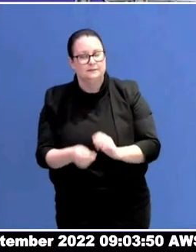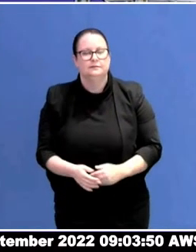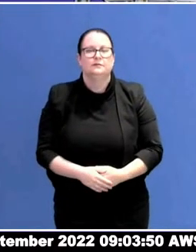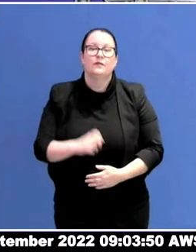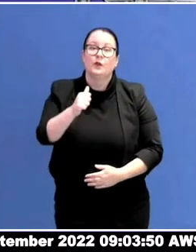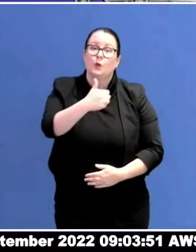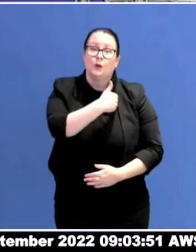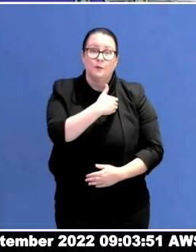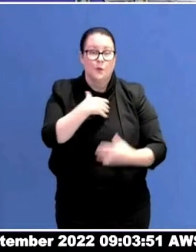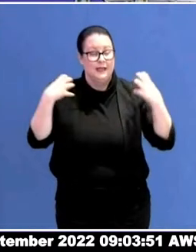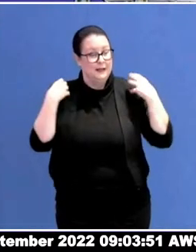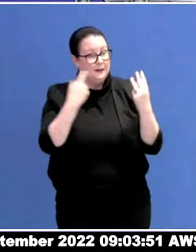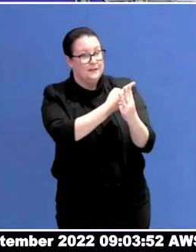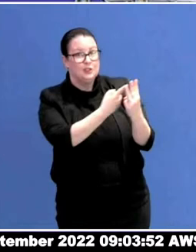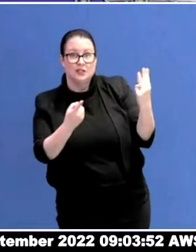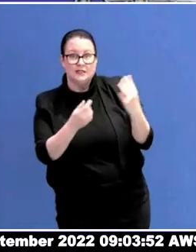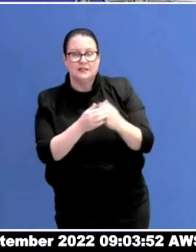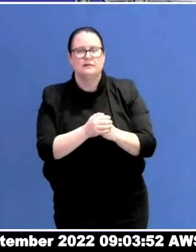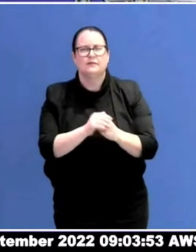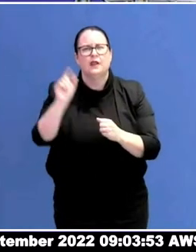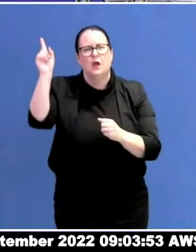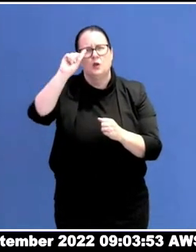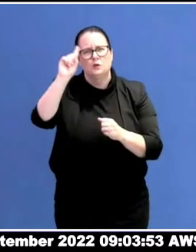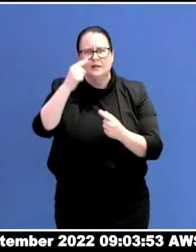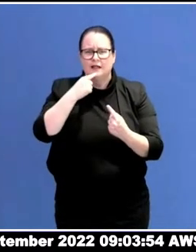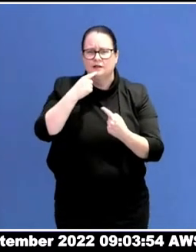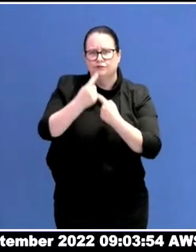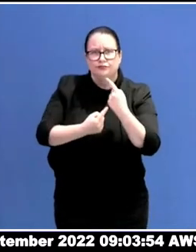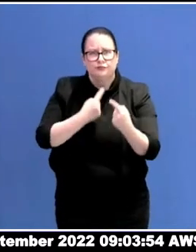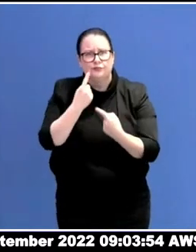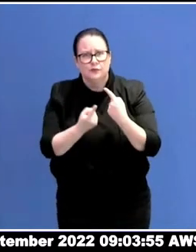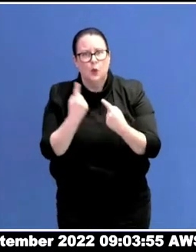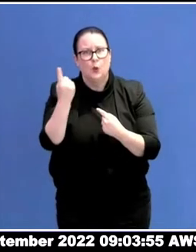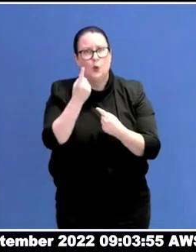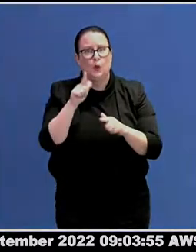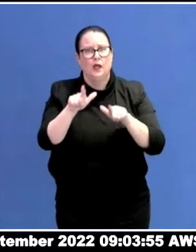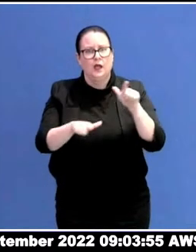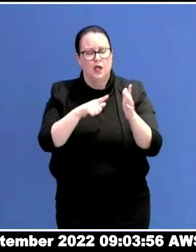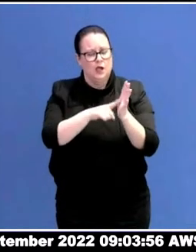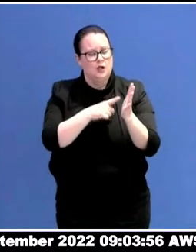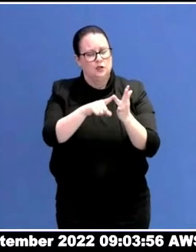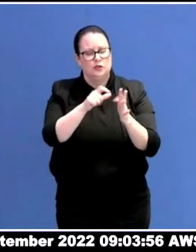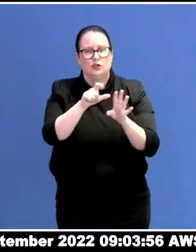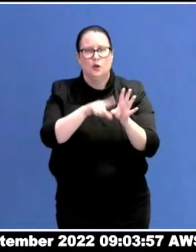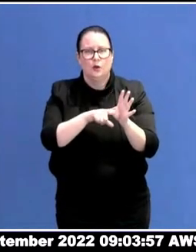The first evidence to be given today will be the witness Jody Ann Barny, and we will be